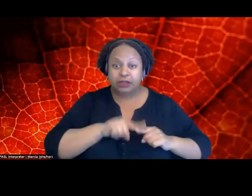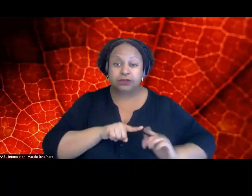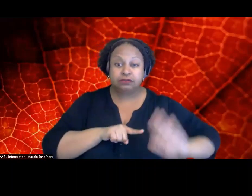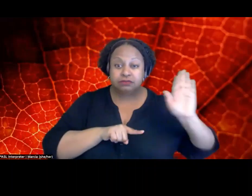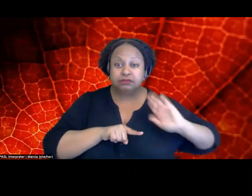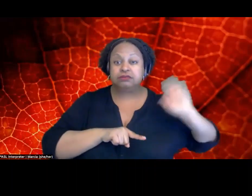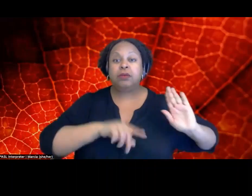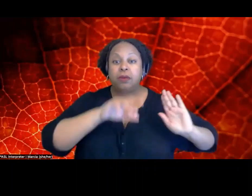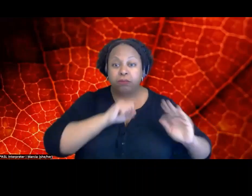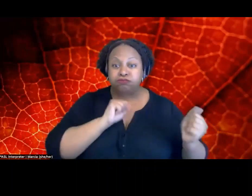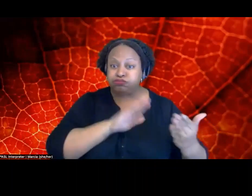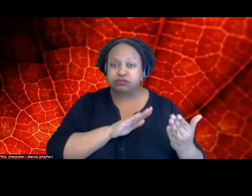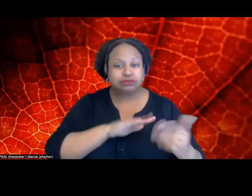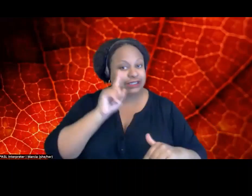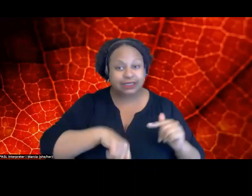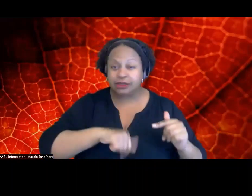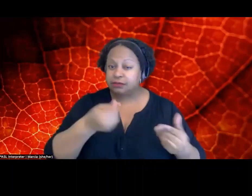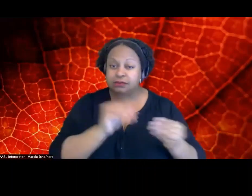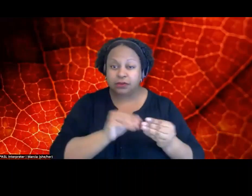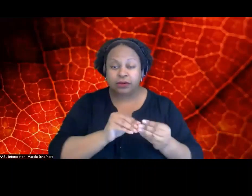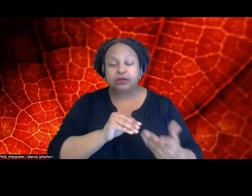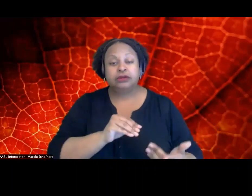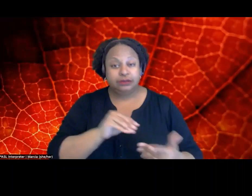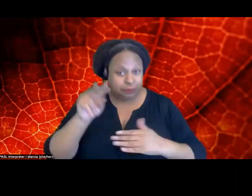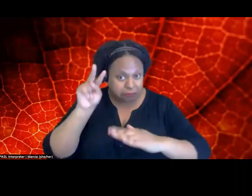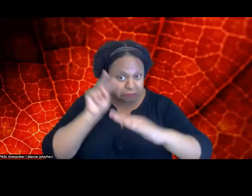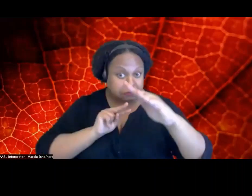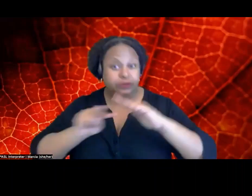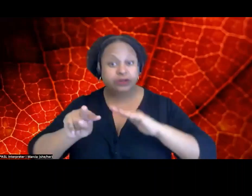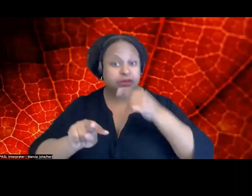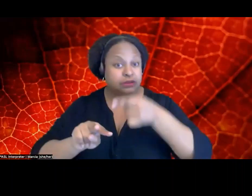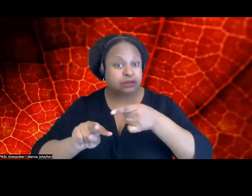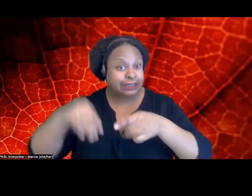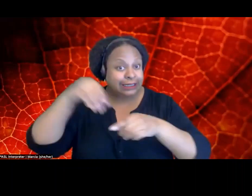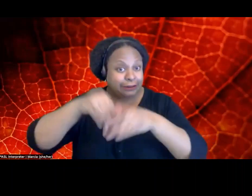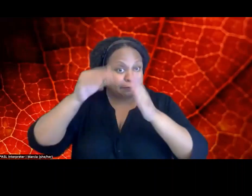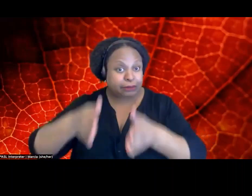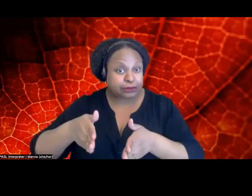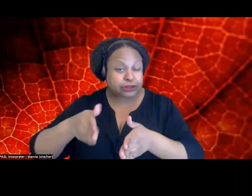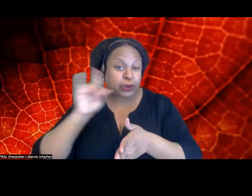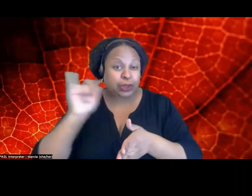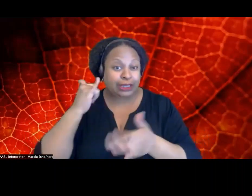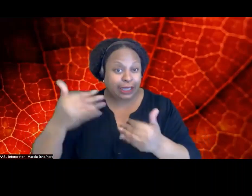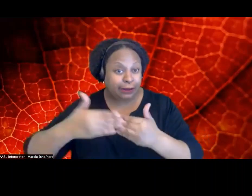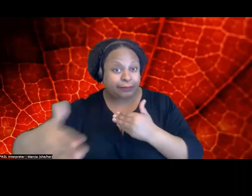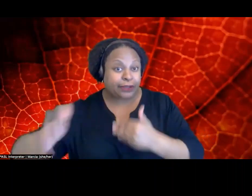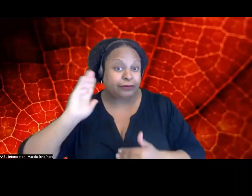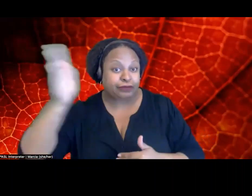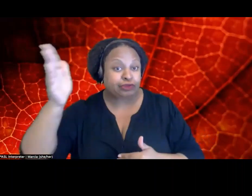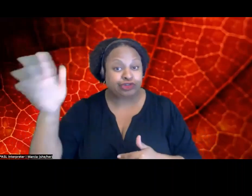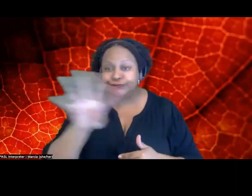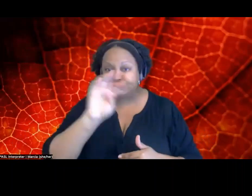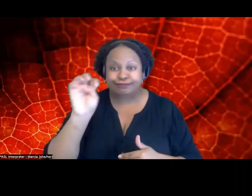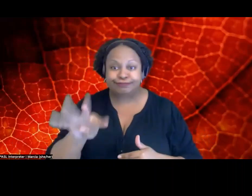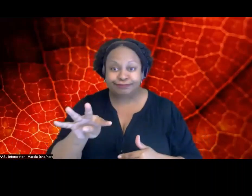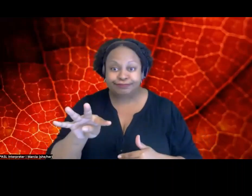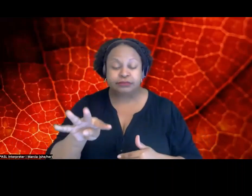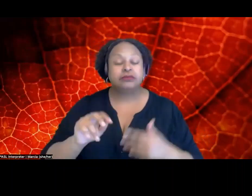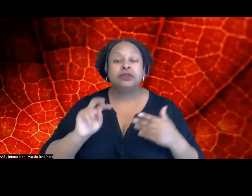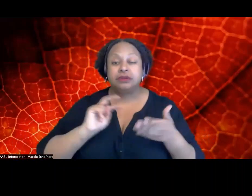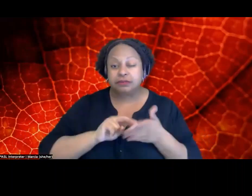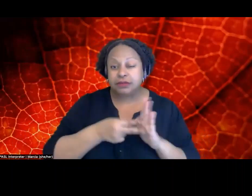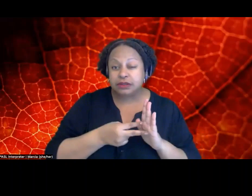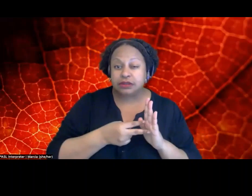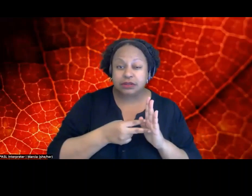We don't really know what in person means for the future, but that doesn't have to be a bad thing.